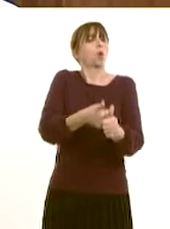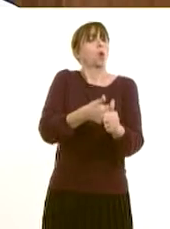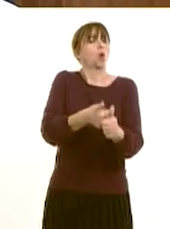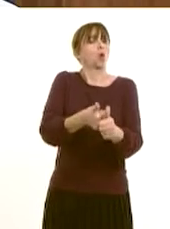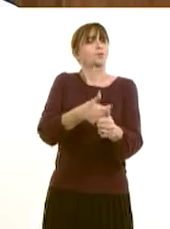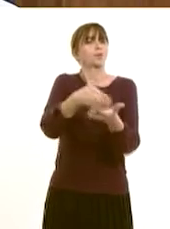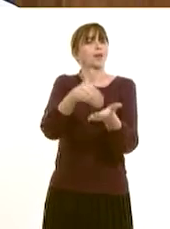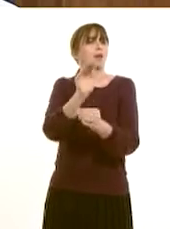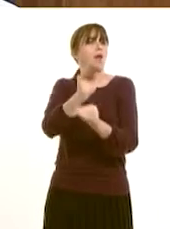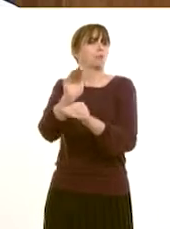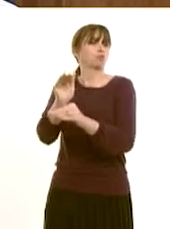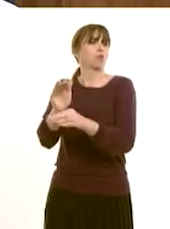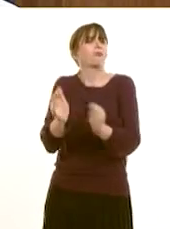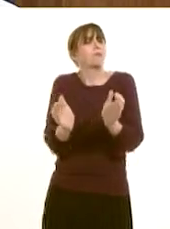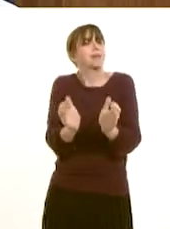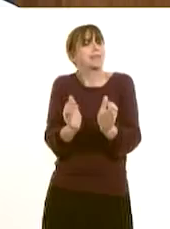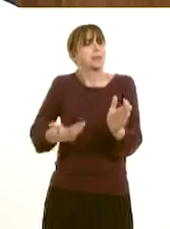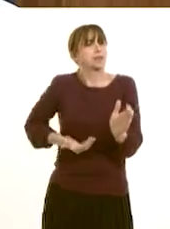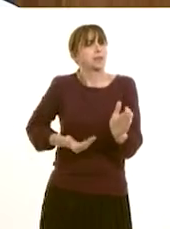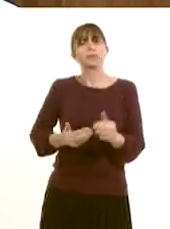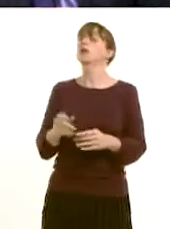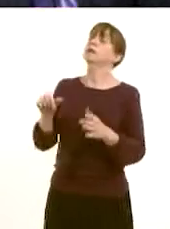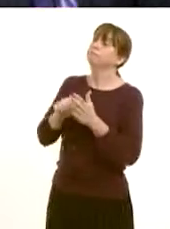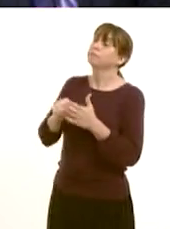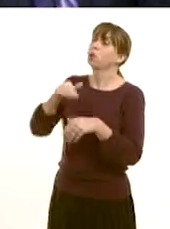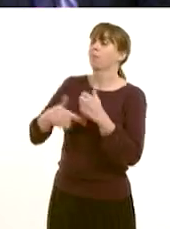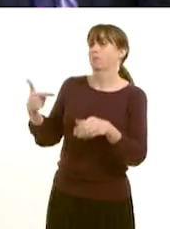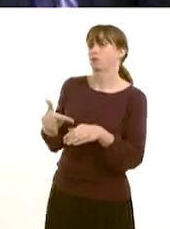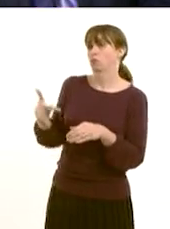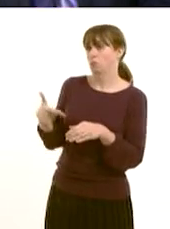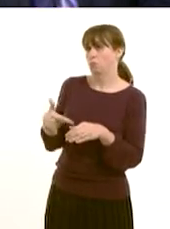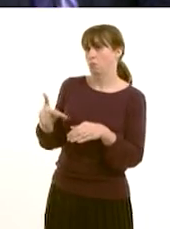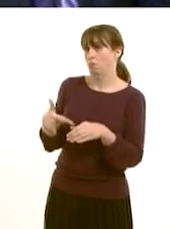Carwyn Jones: Well, the reduction is down to petroleum, which is a significant amount of exports for us.